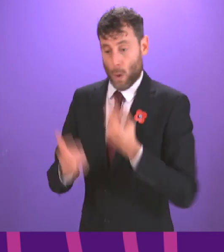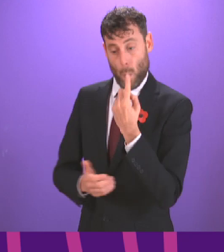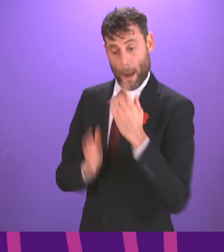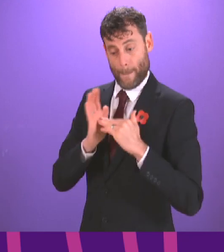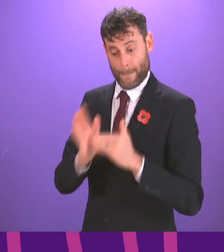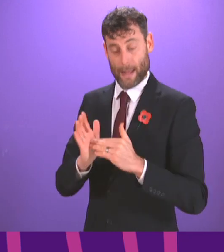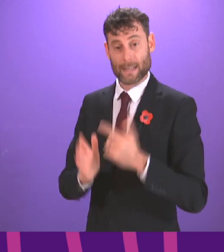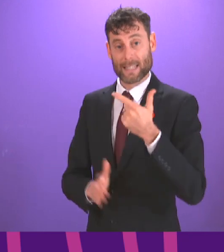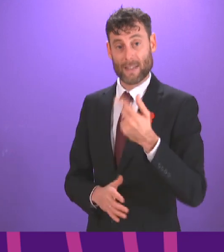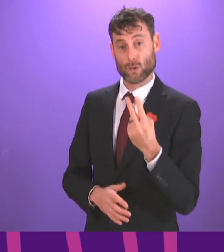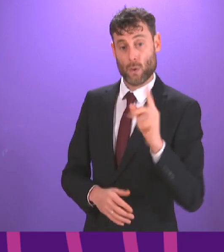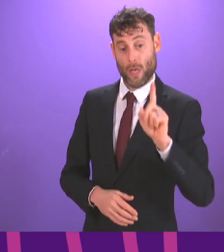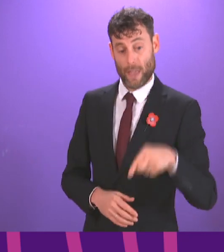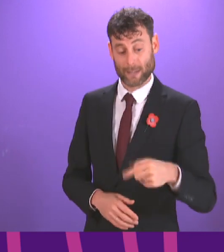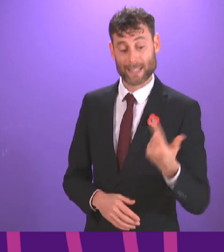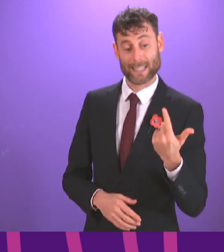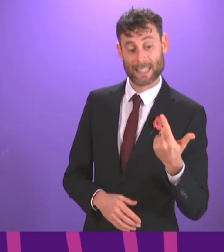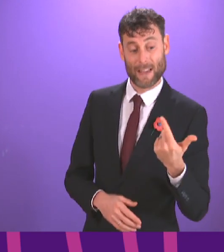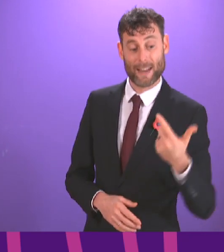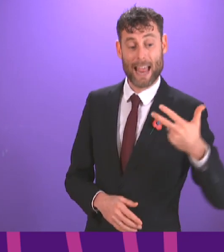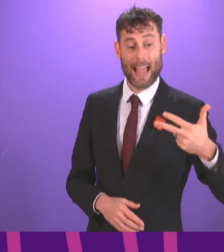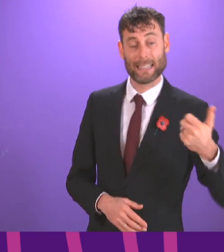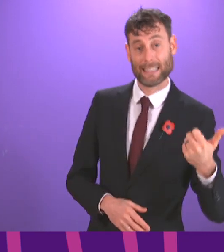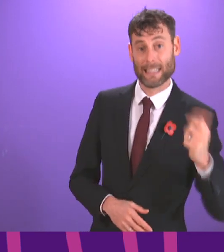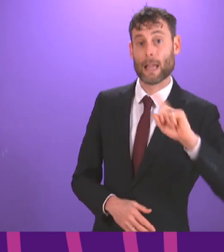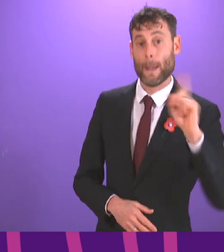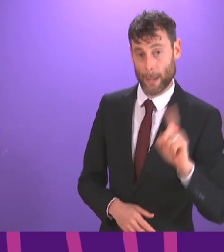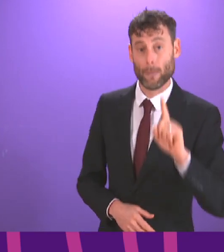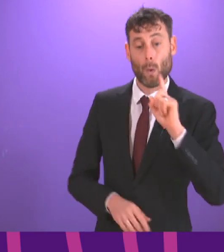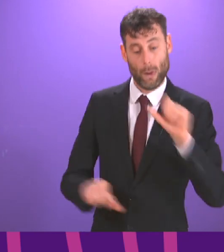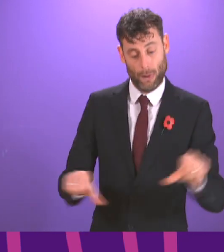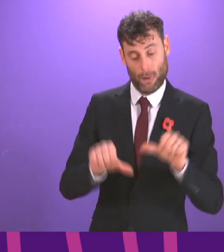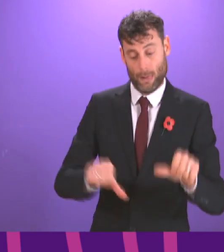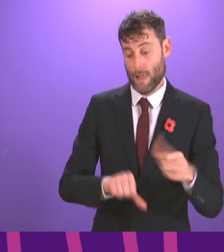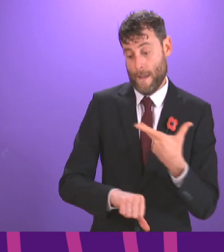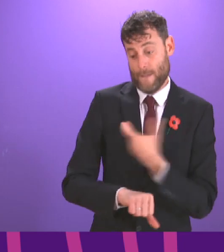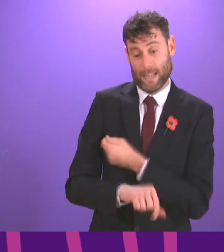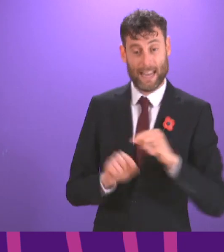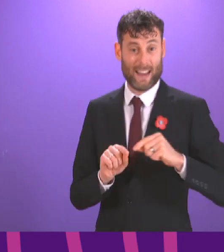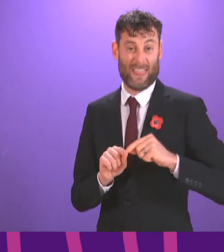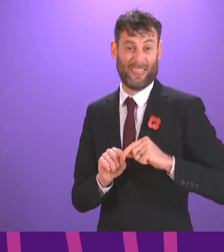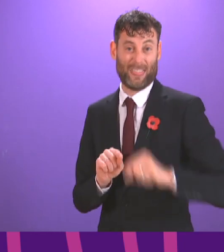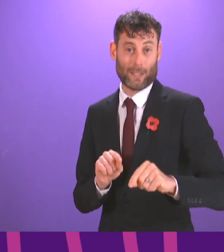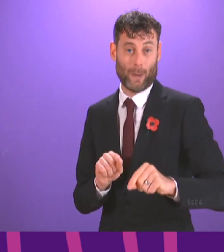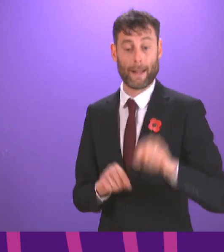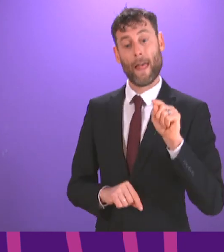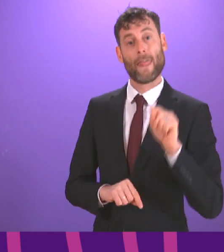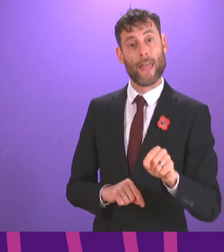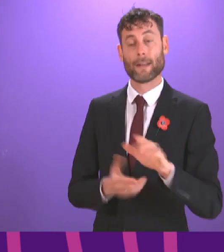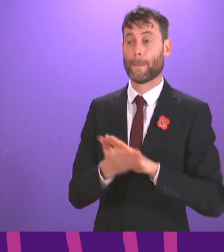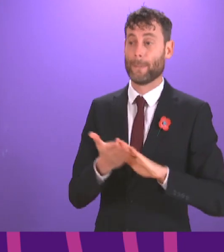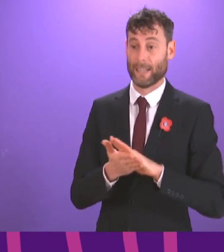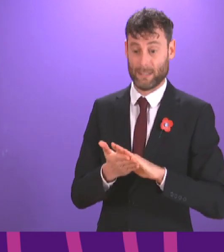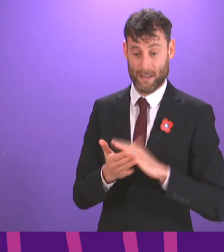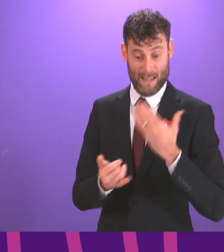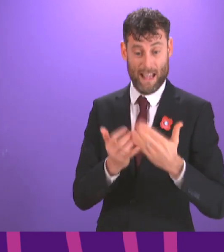1,072,786 people will be vaccinated by the end of this week, the end of October. That